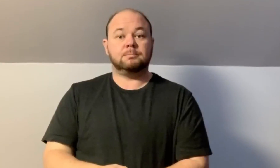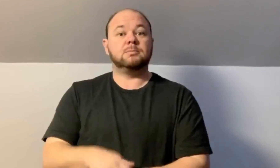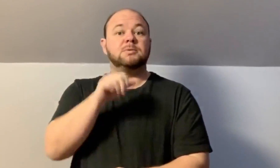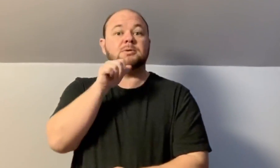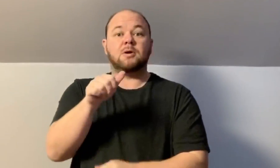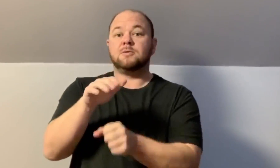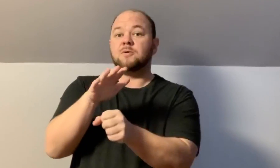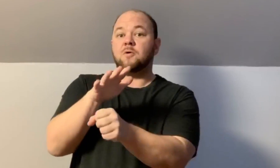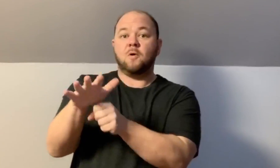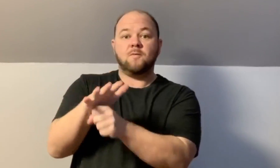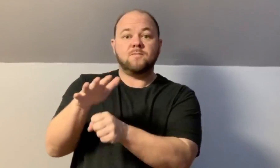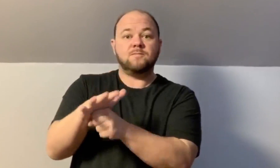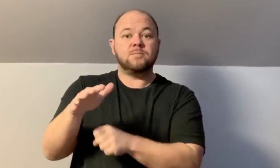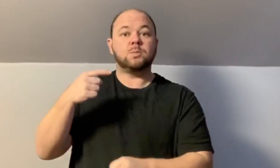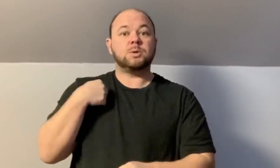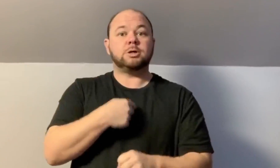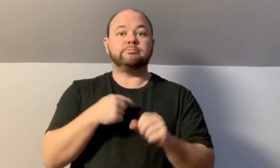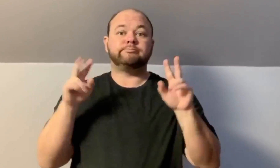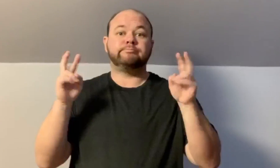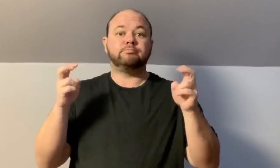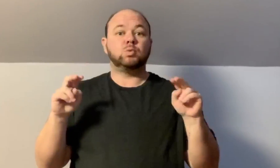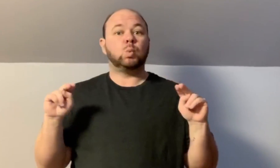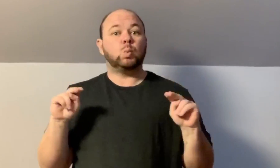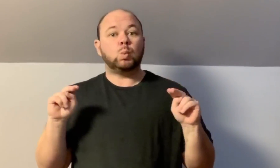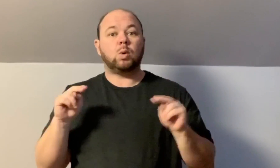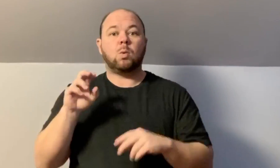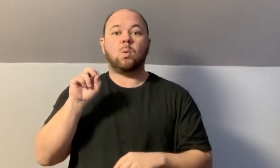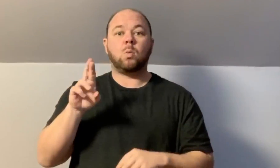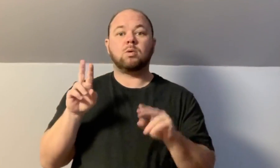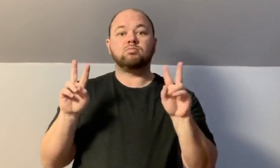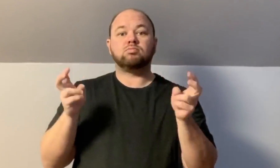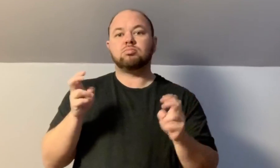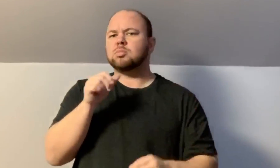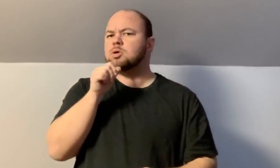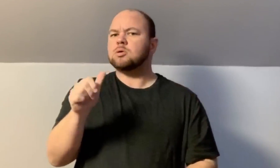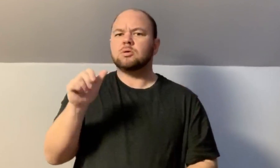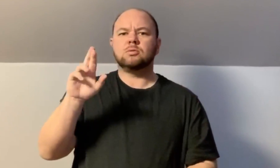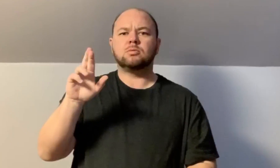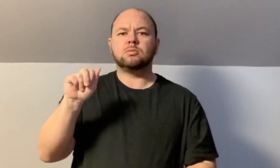It is not enough to be neutral or not racist.